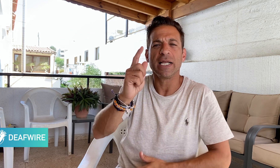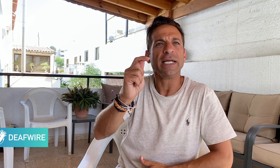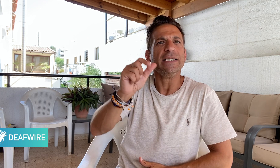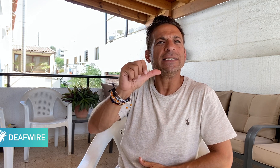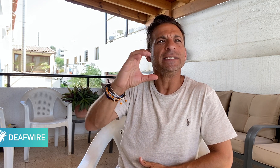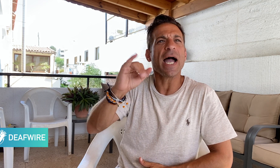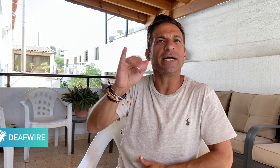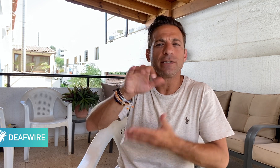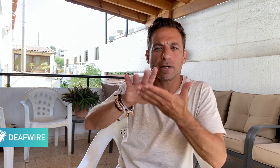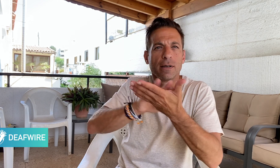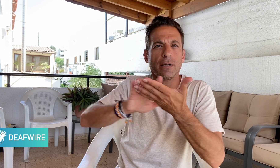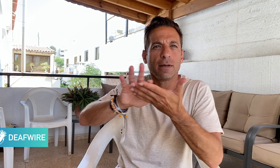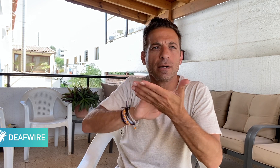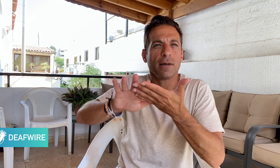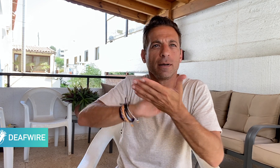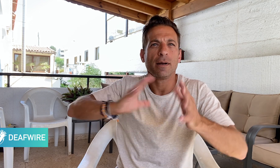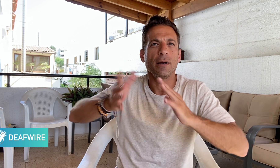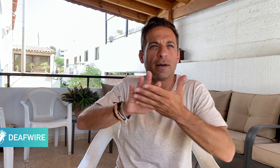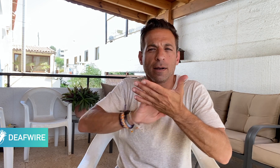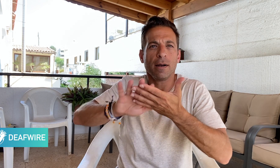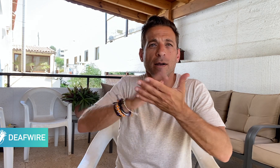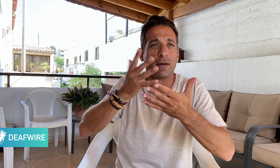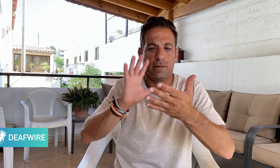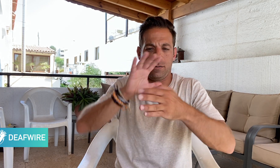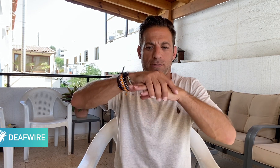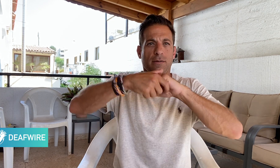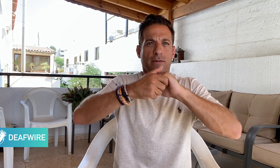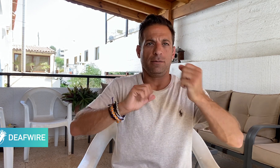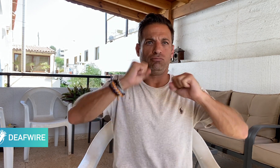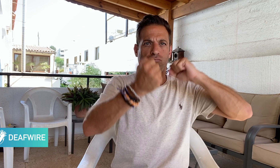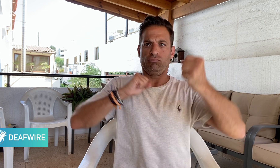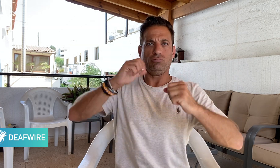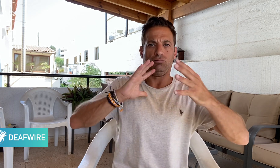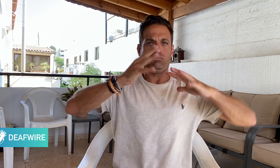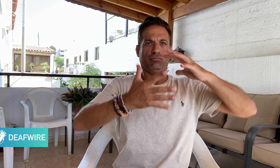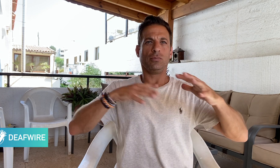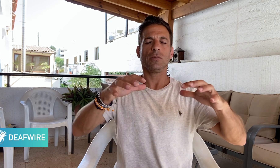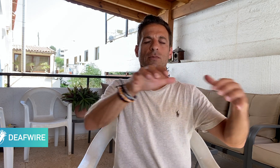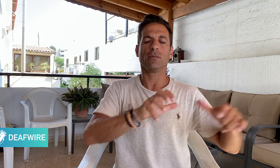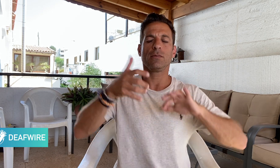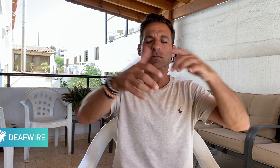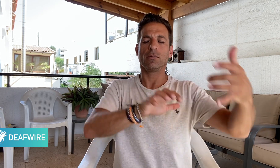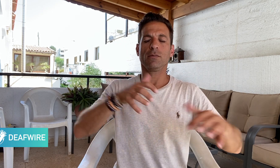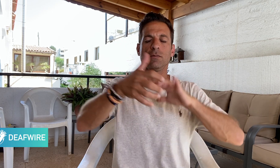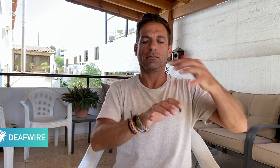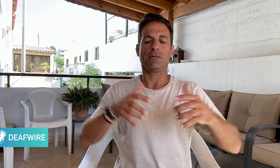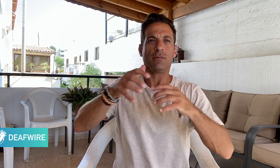involves touching the hand to feel hand shapes. In 2018,